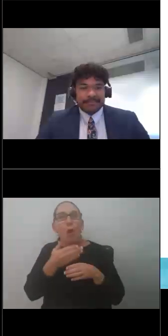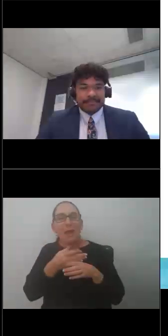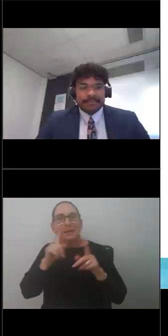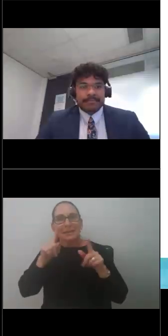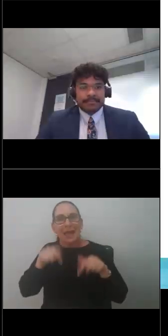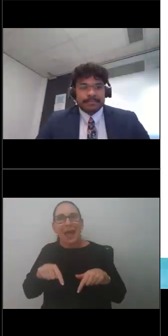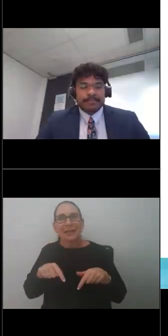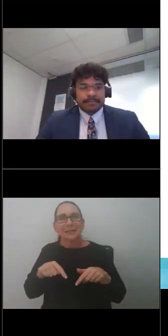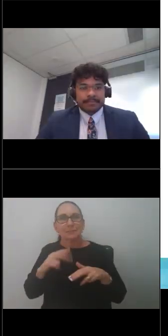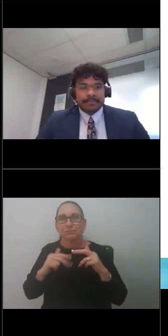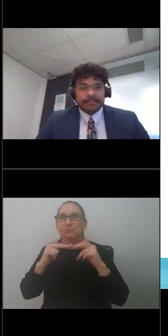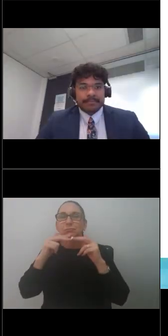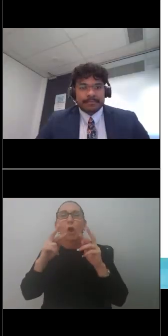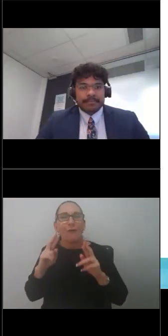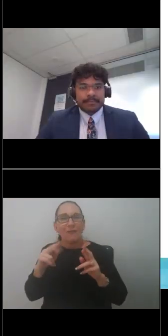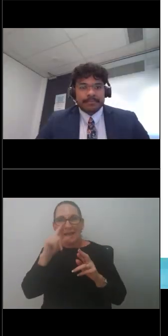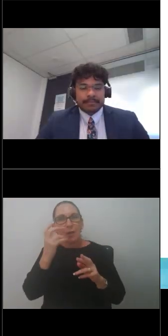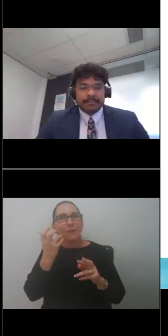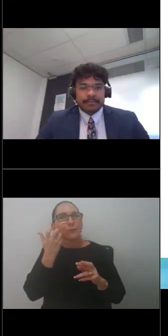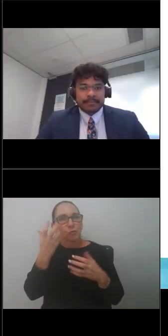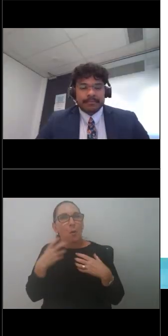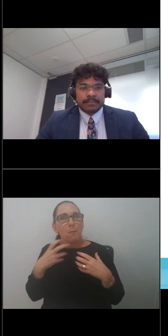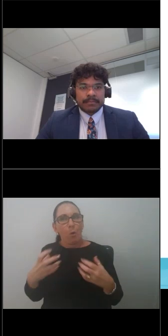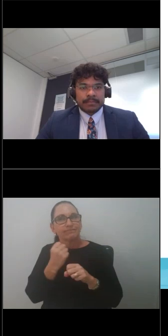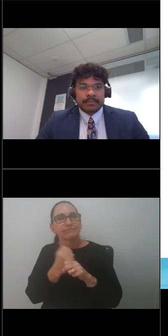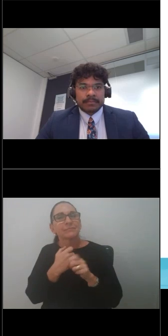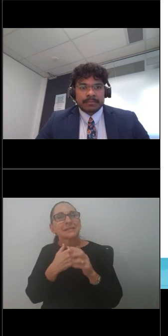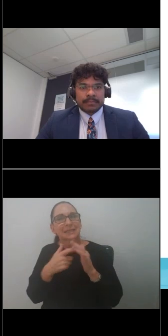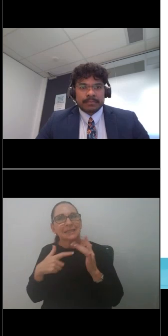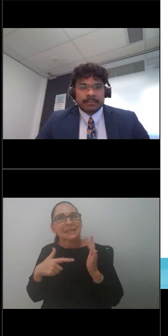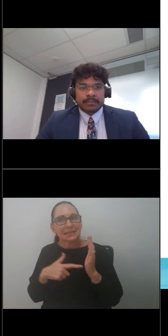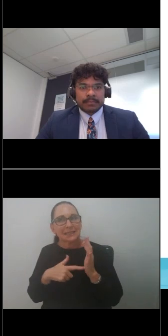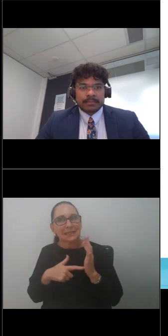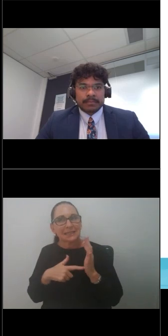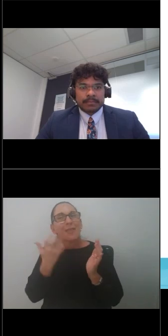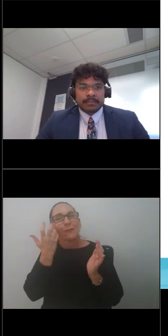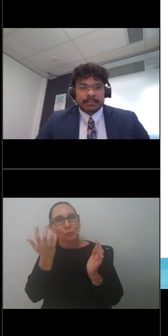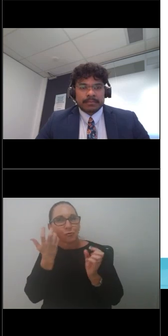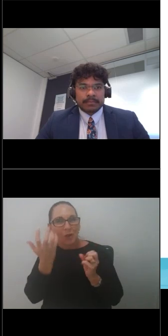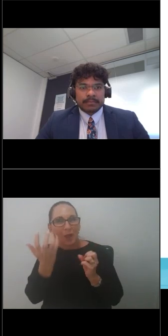doing those initial training sessions but we hope down the track and we be Keen for suggestions if